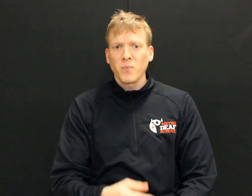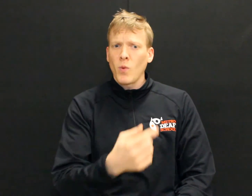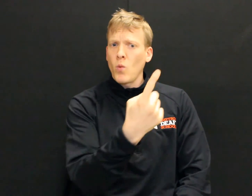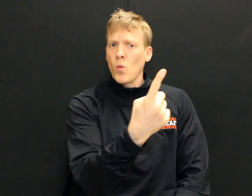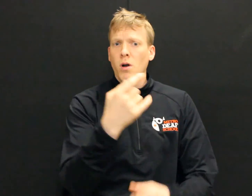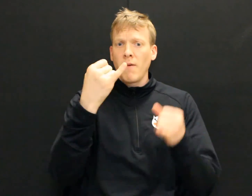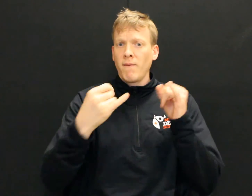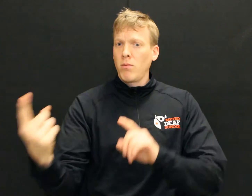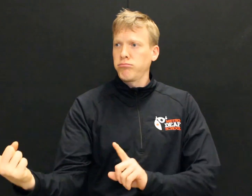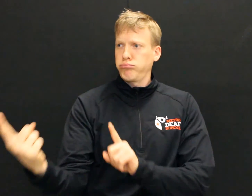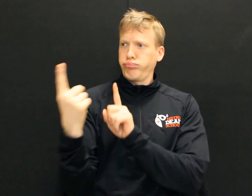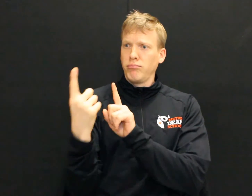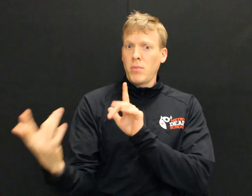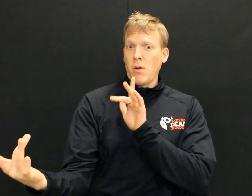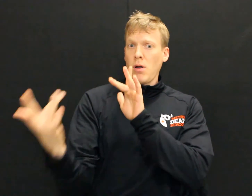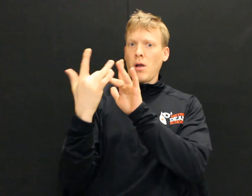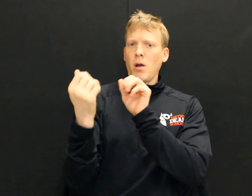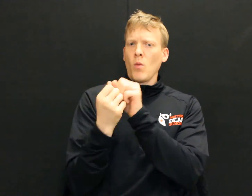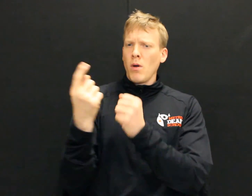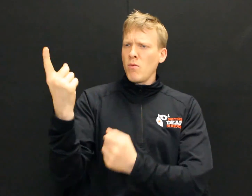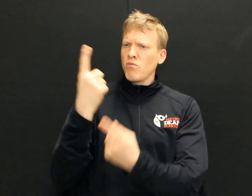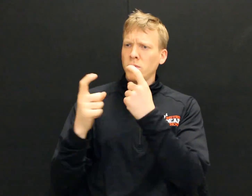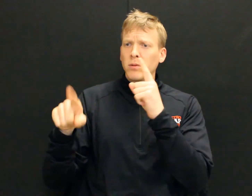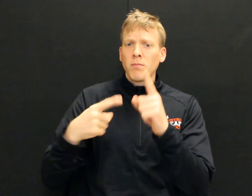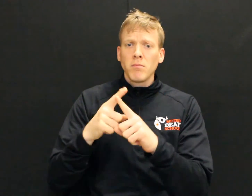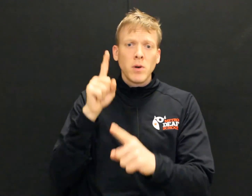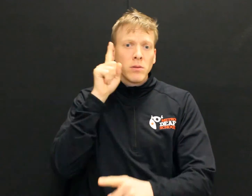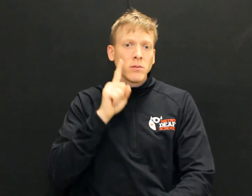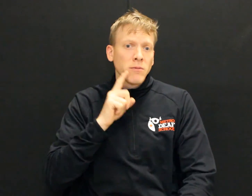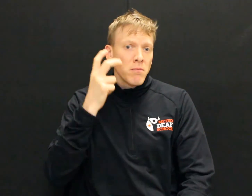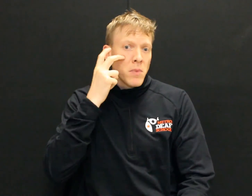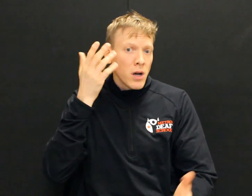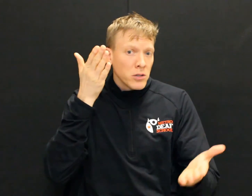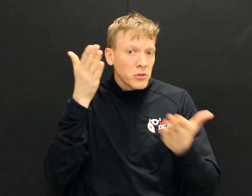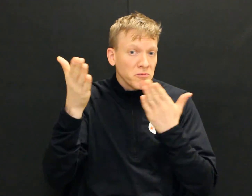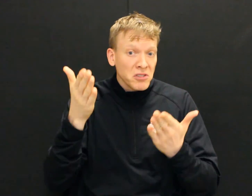One individual contacted us with questions about deafblind services,